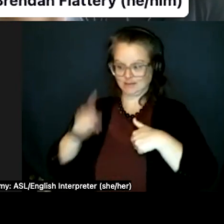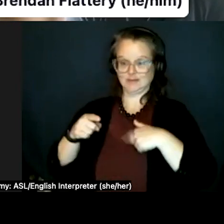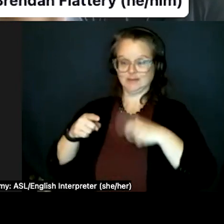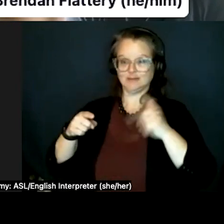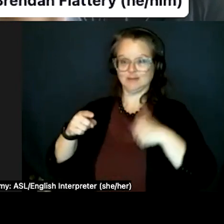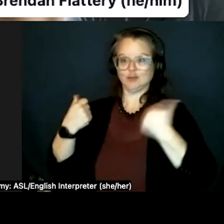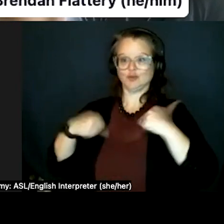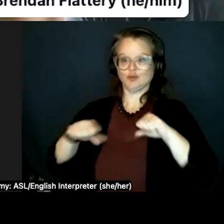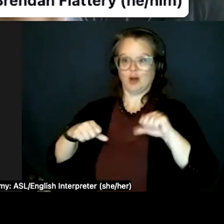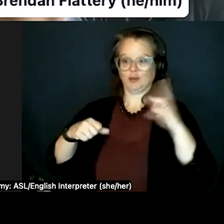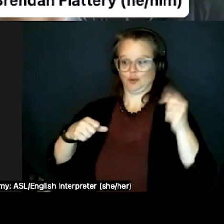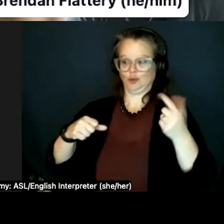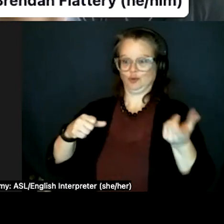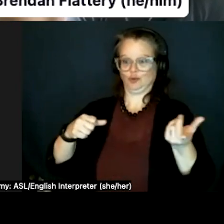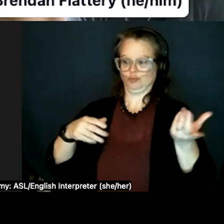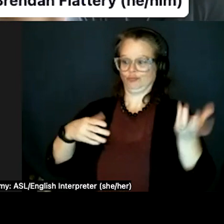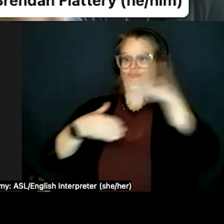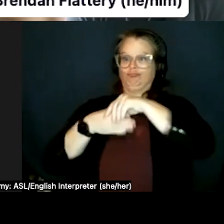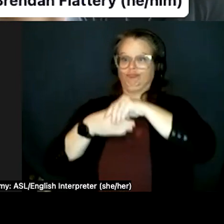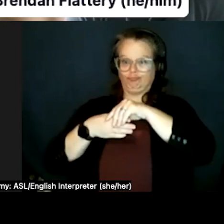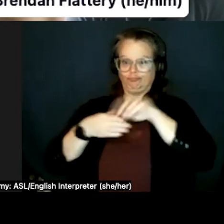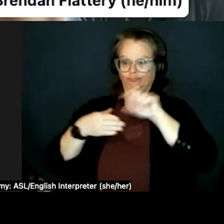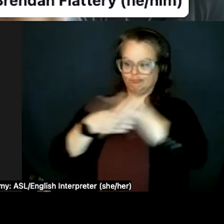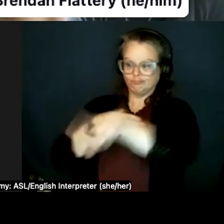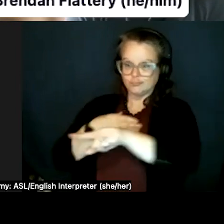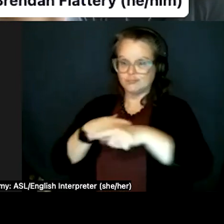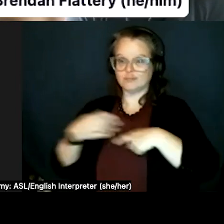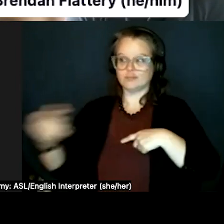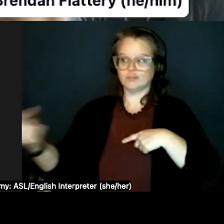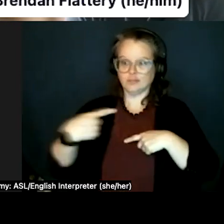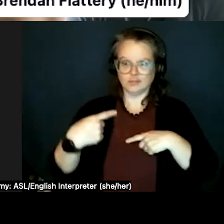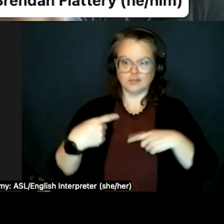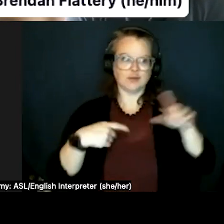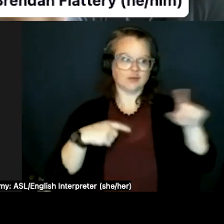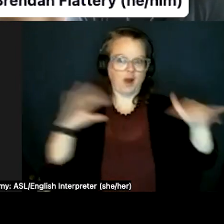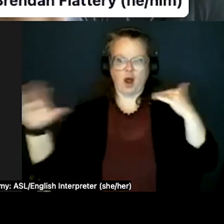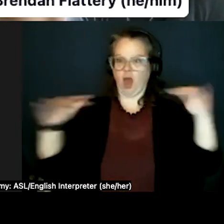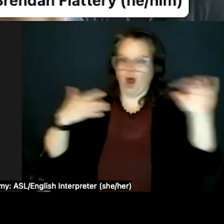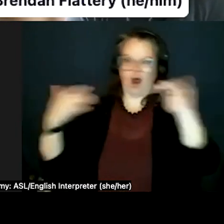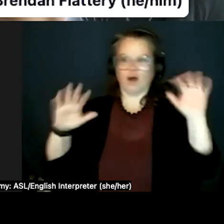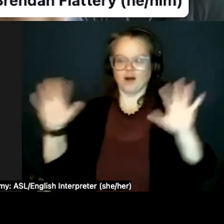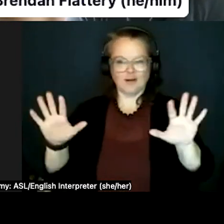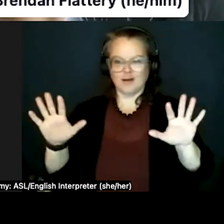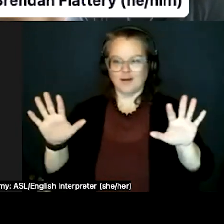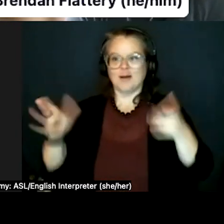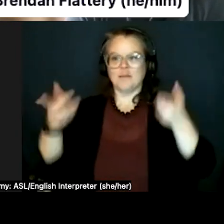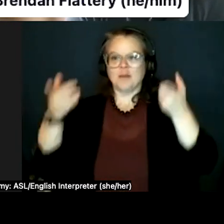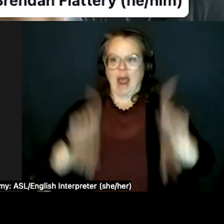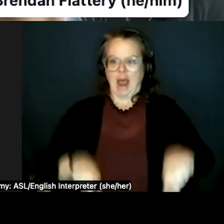I found out that people tend to change documents and share them, but not necessarily with all of